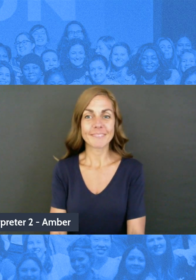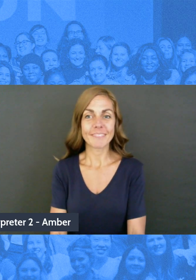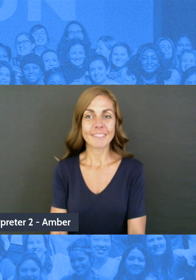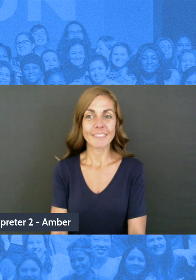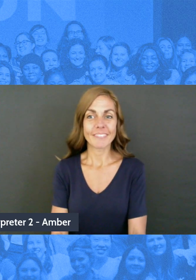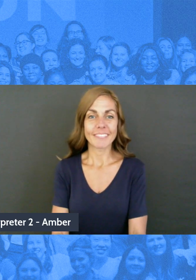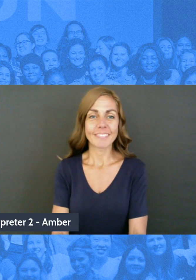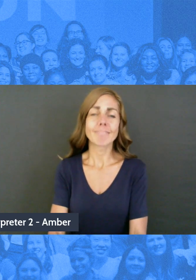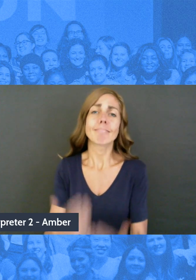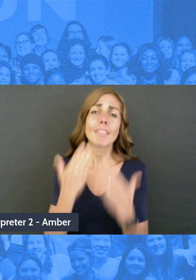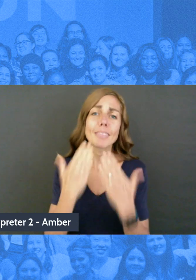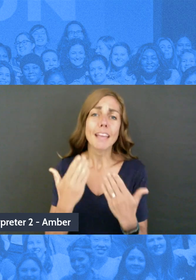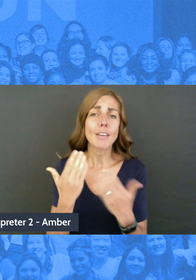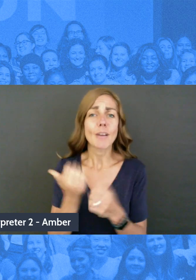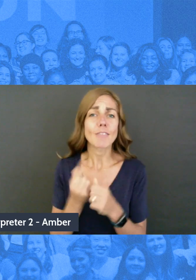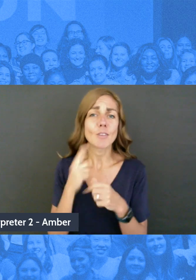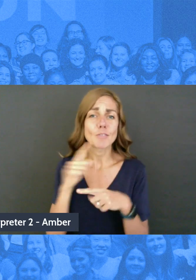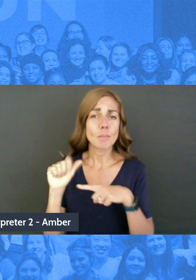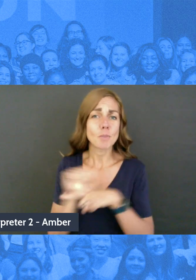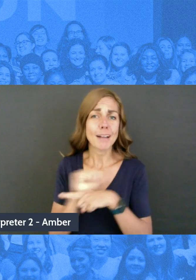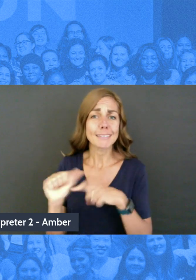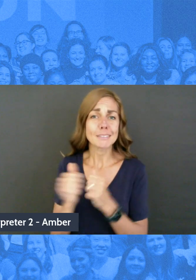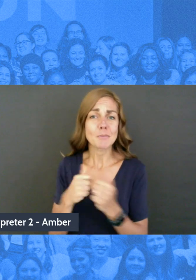Thank you all for practicing. I appreciate your willingness.